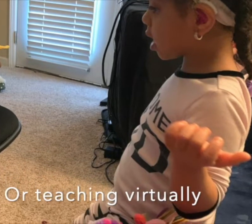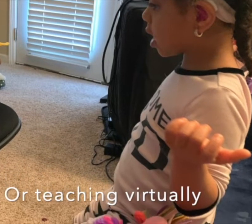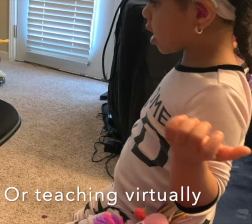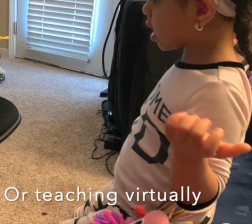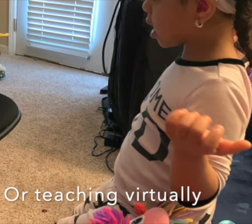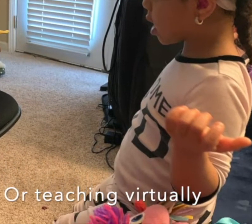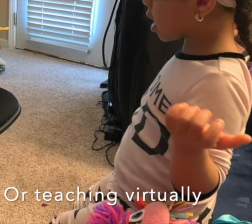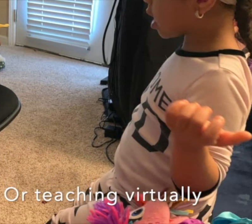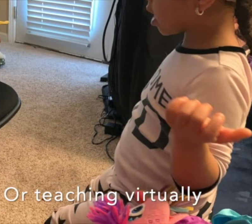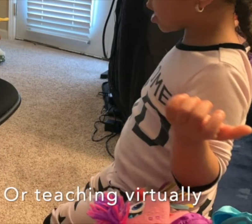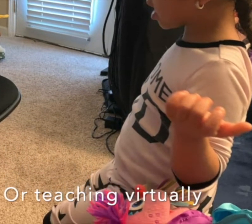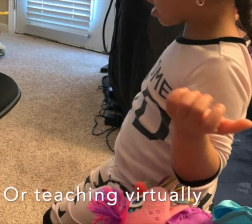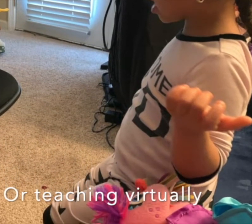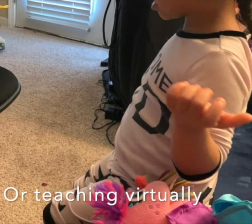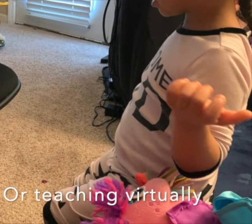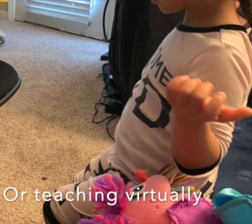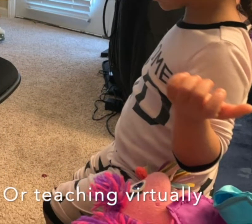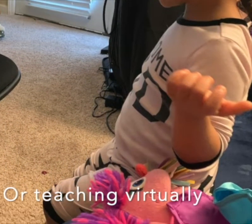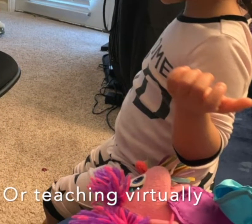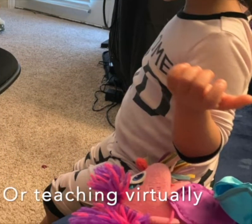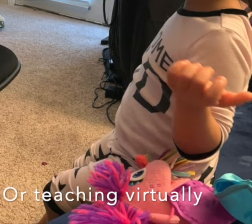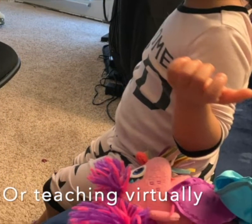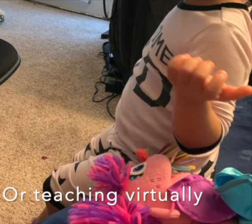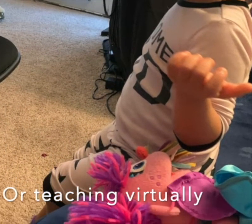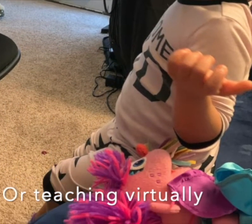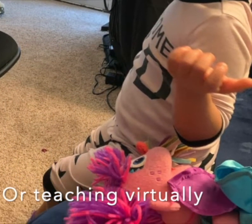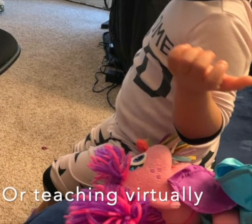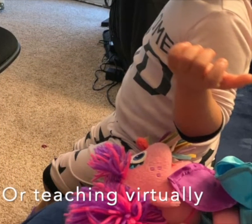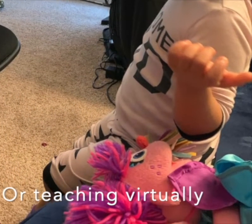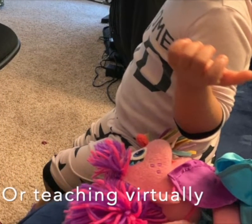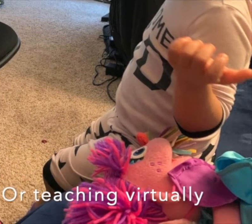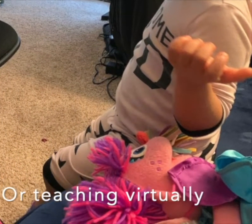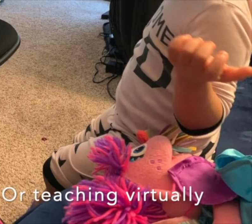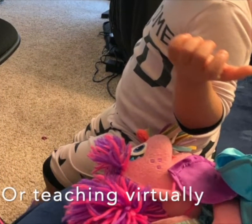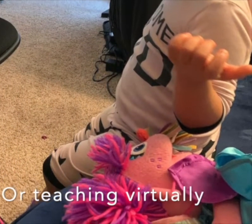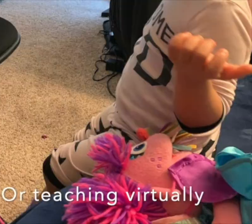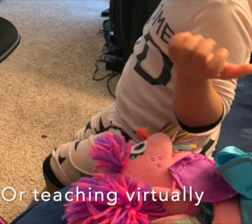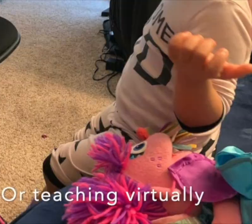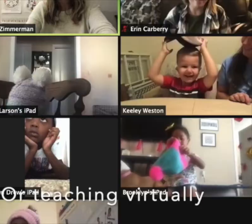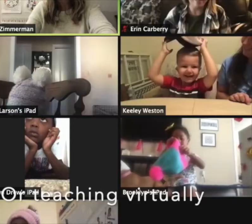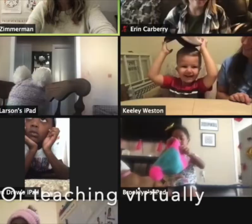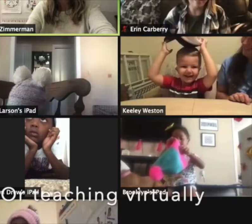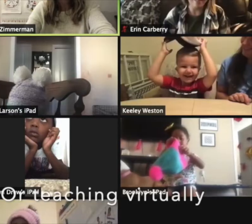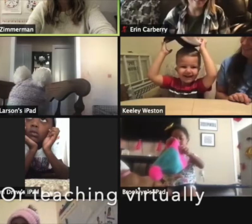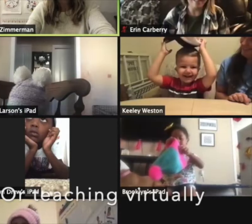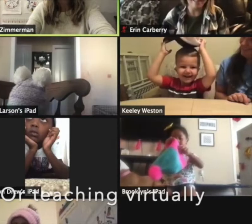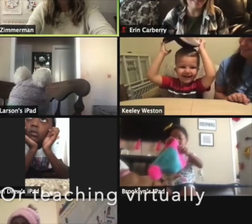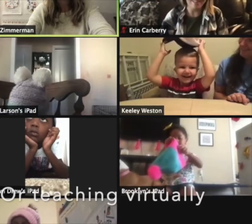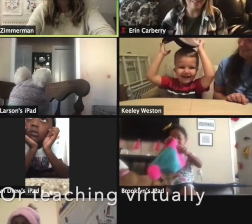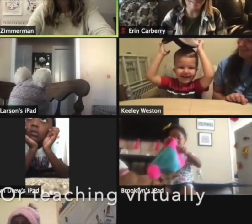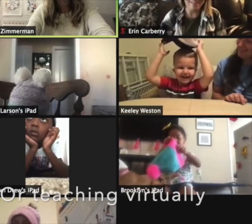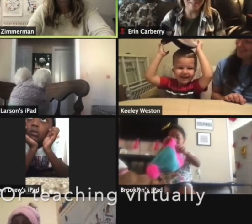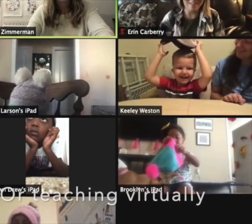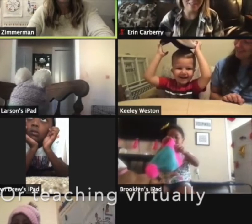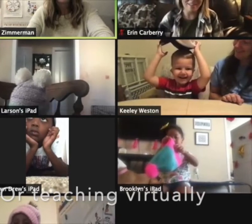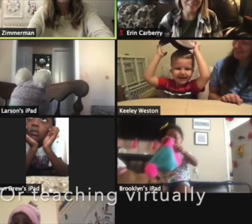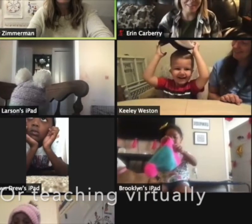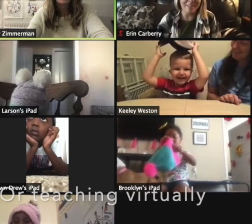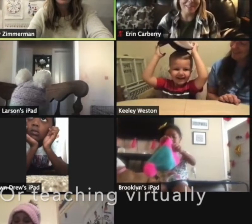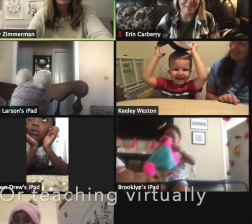looks at an ipad with zoom open and several faces on the screen a screen screenshot of ashley julian